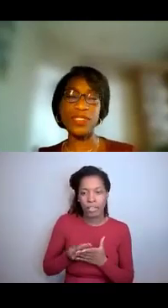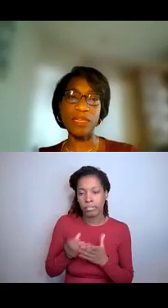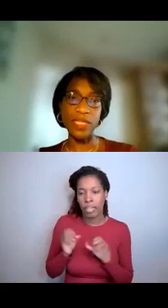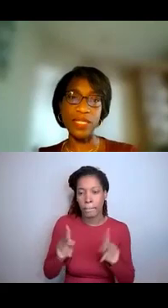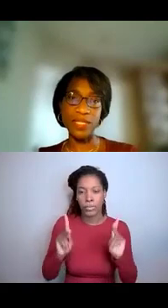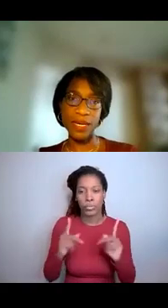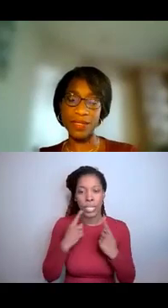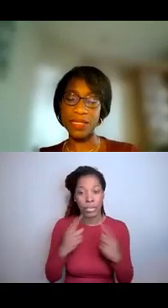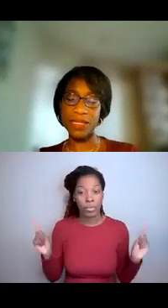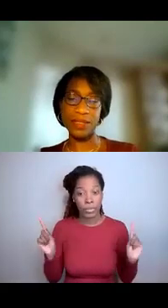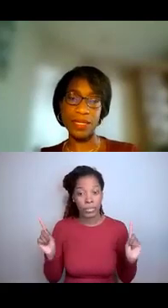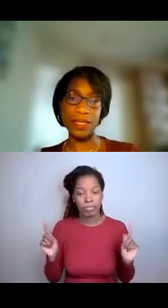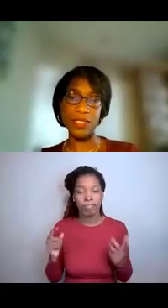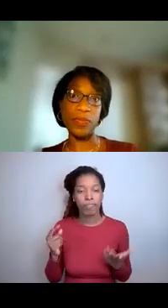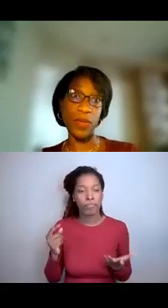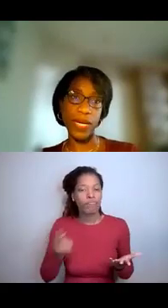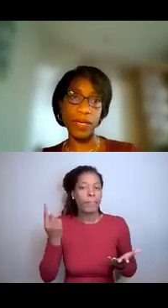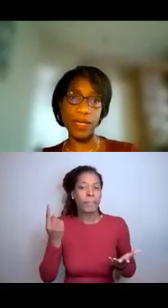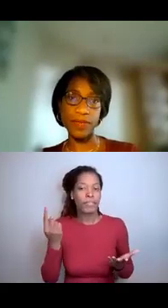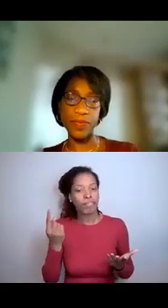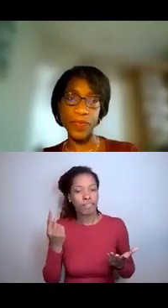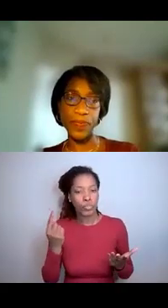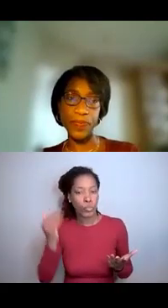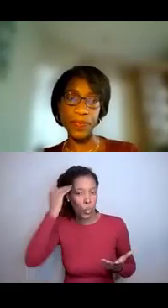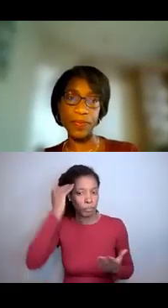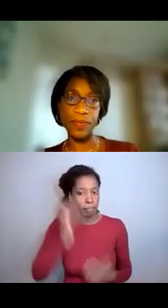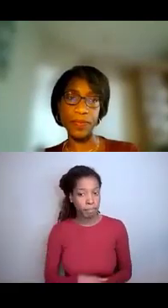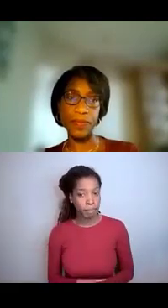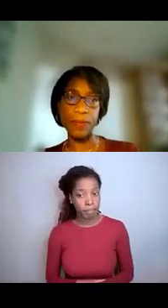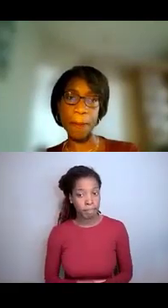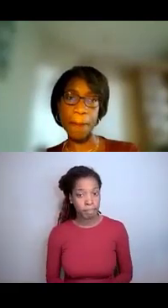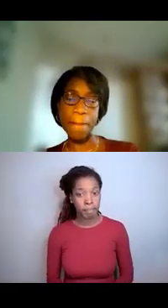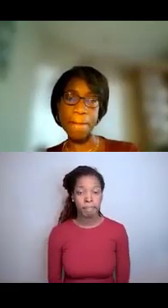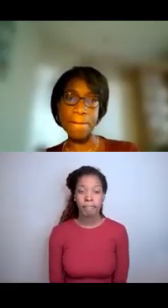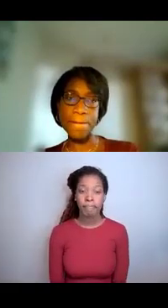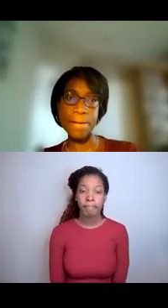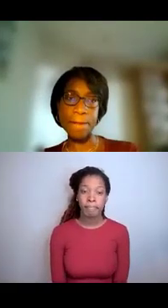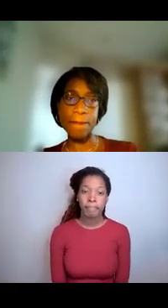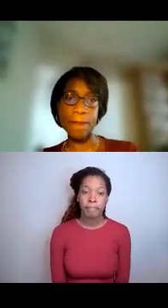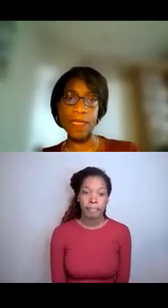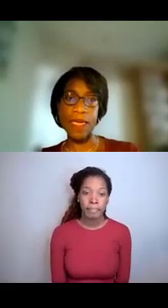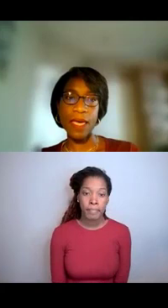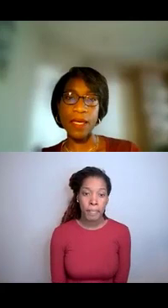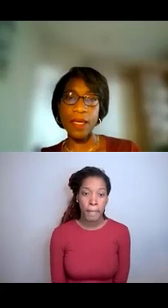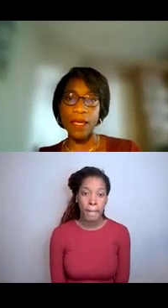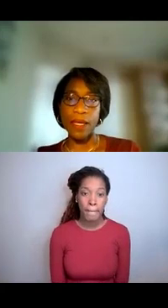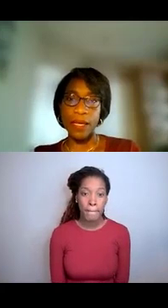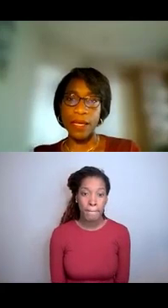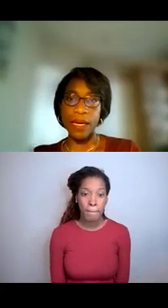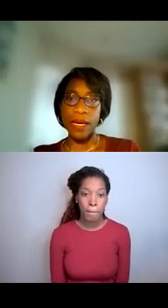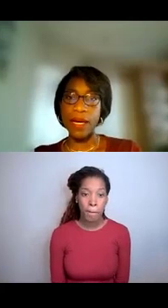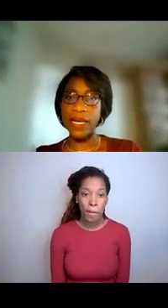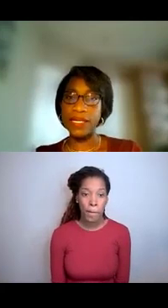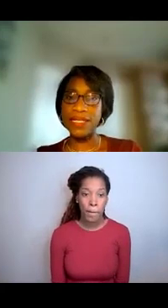So something to be aware of. All right.